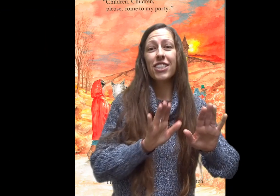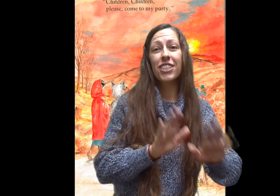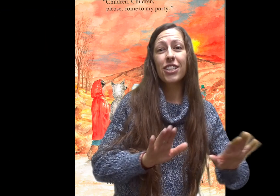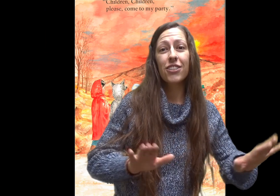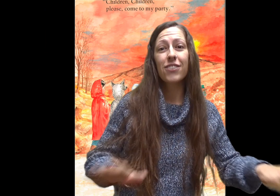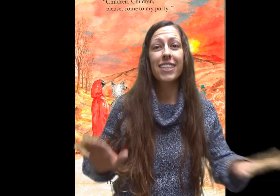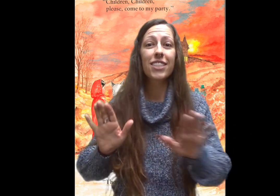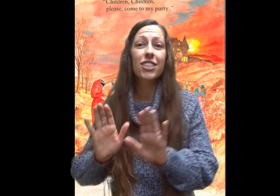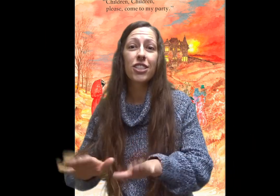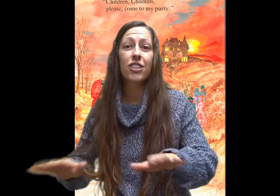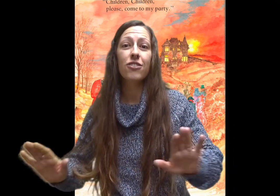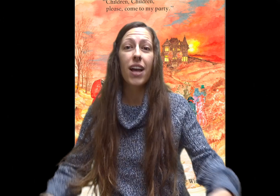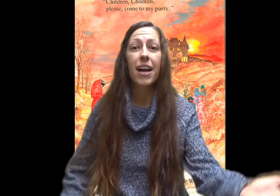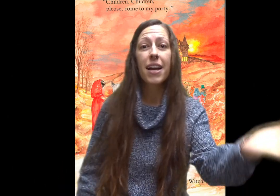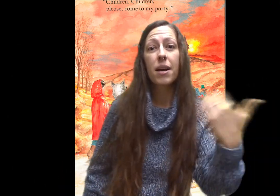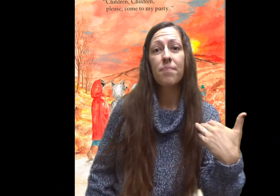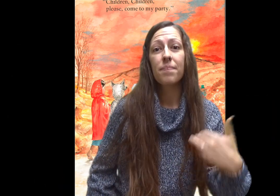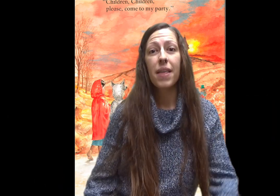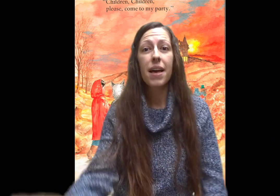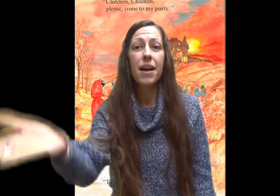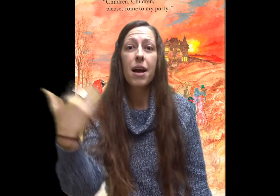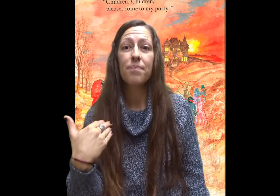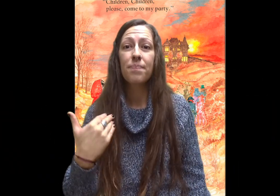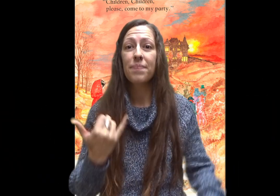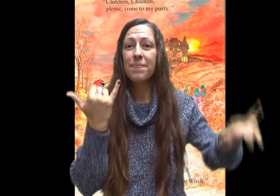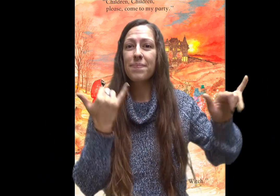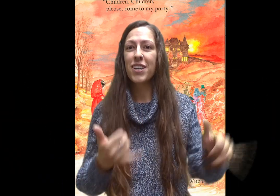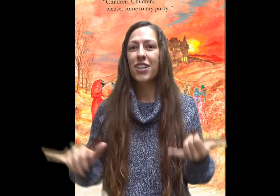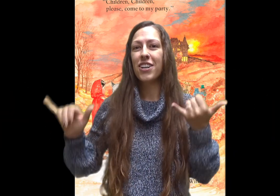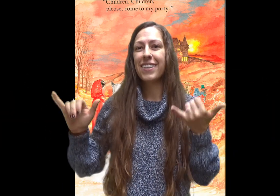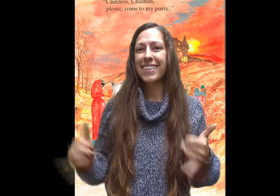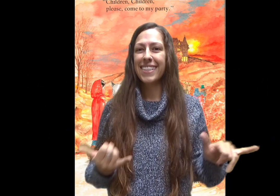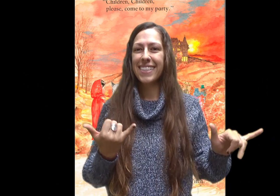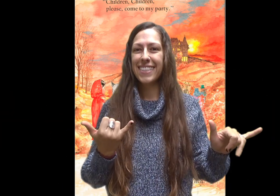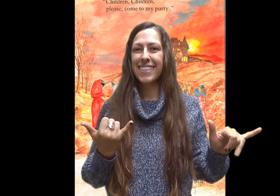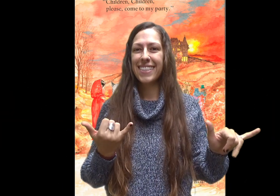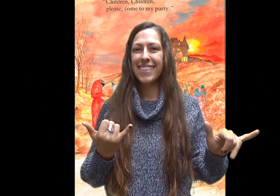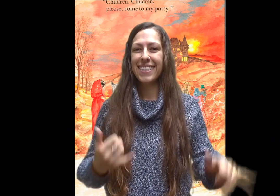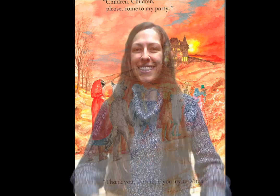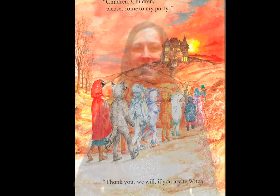Children, Children, come to my party.